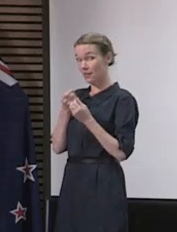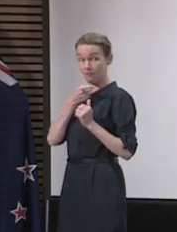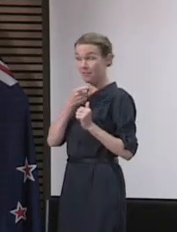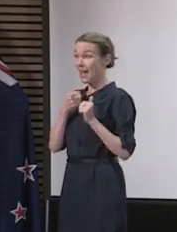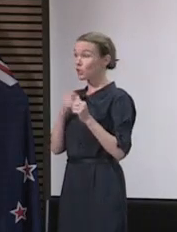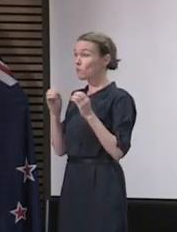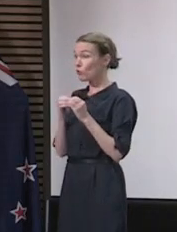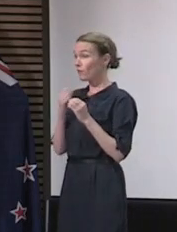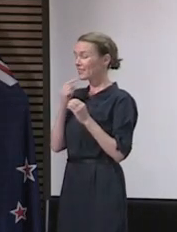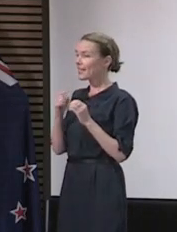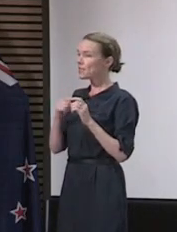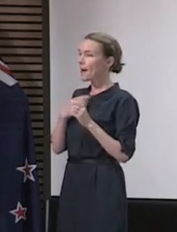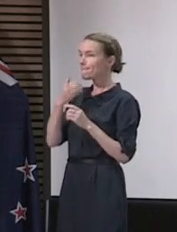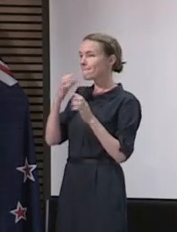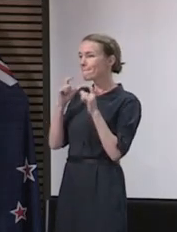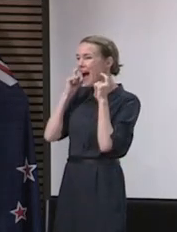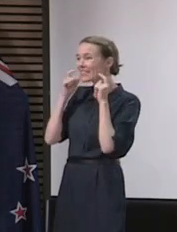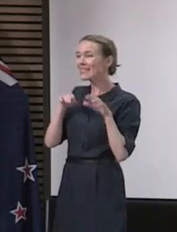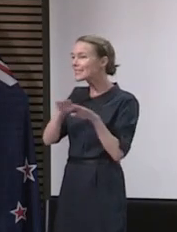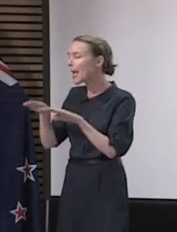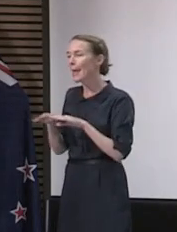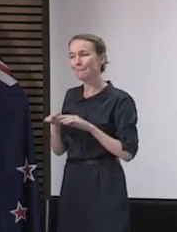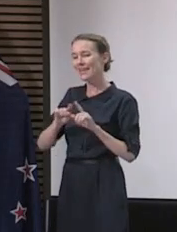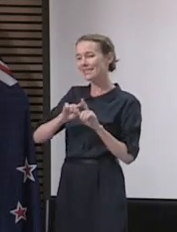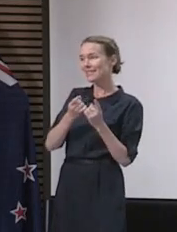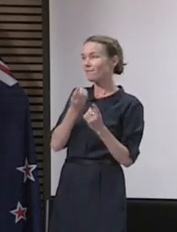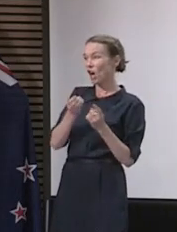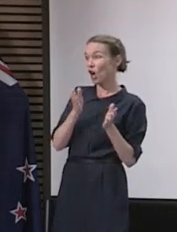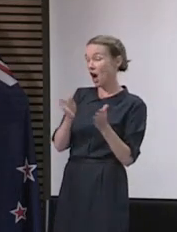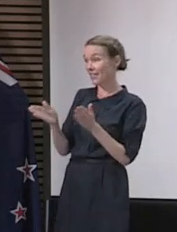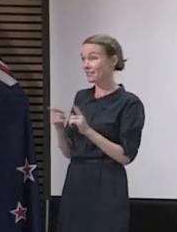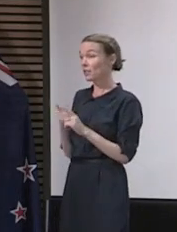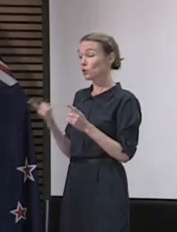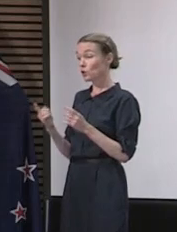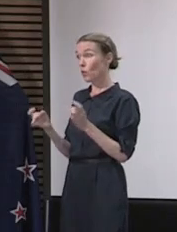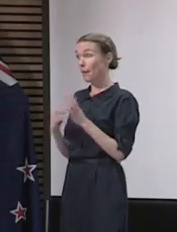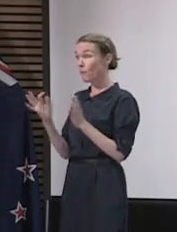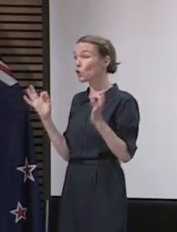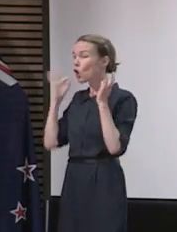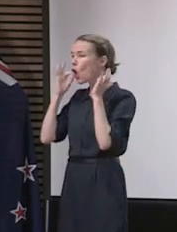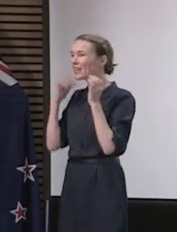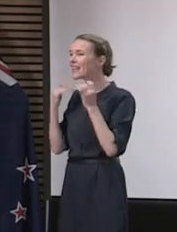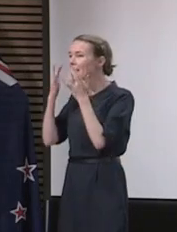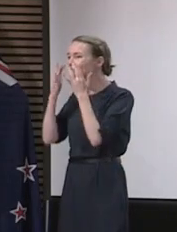the correct use depends on the type of mask. But it is very important that you put it on -